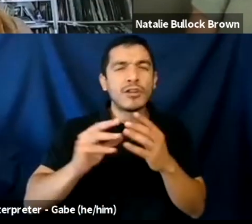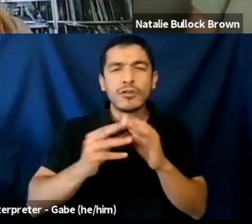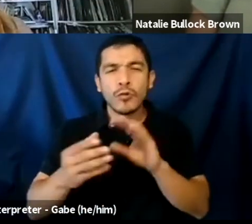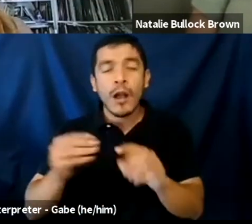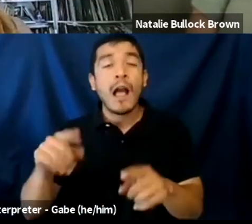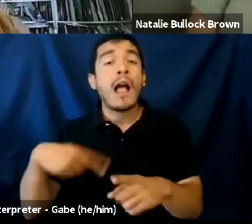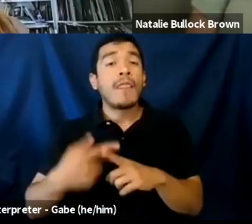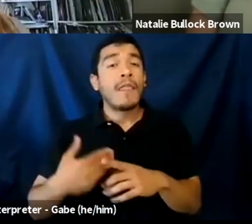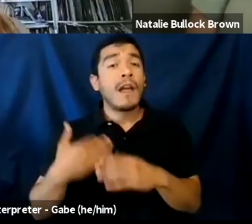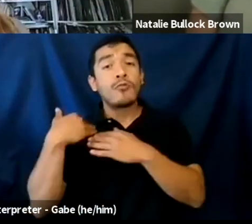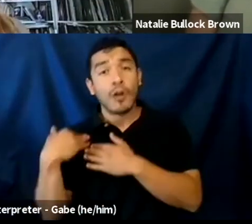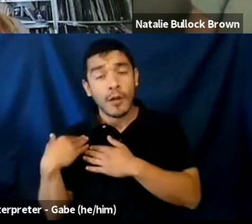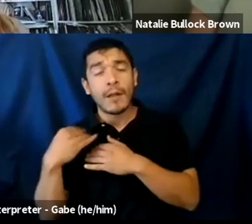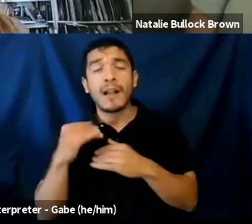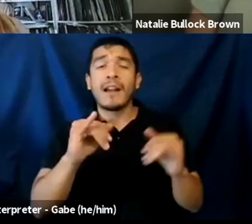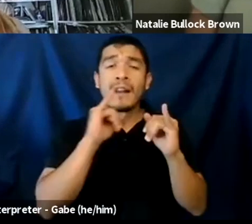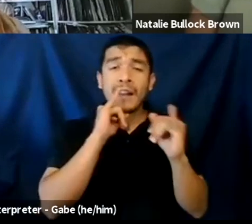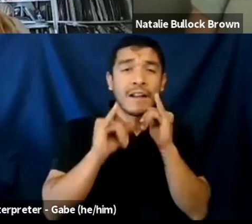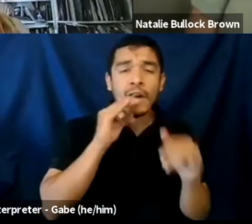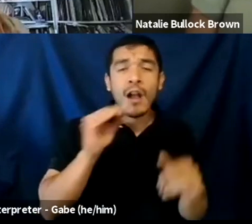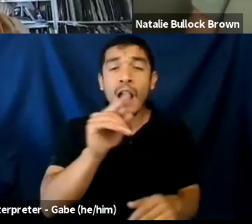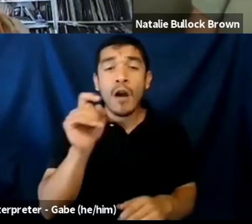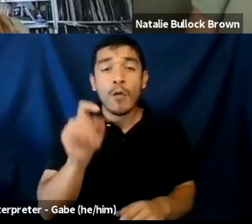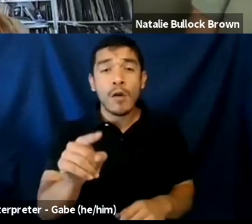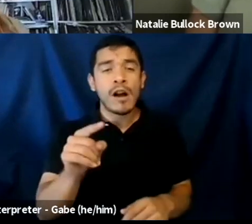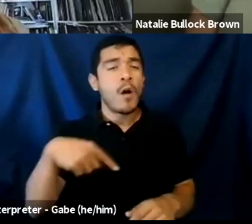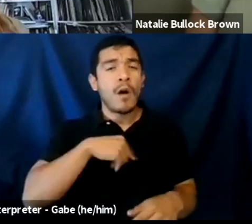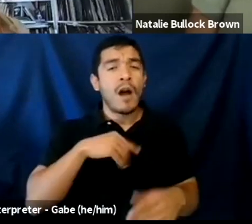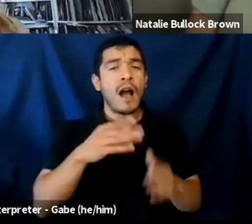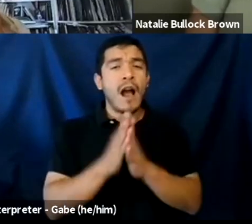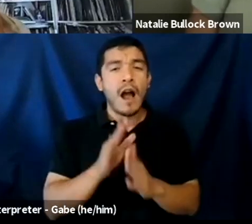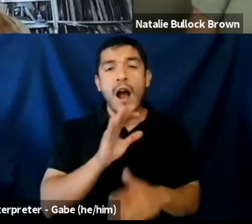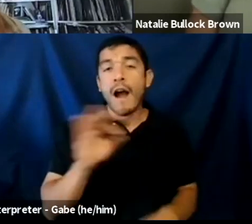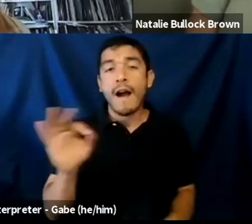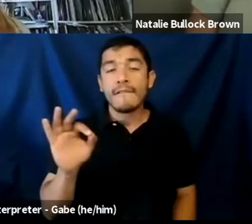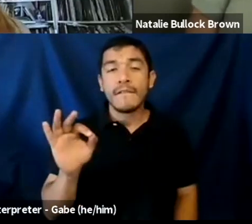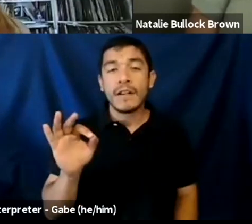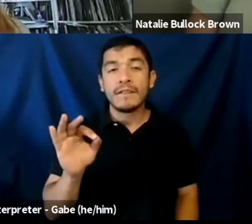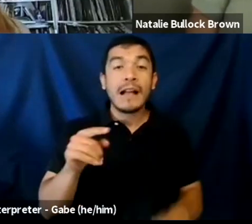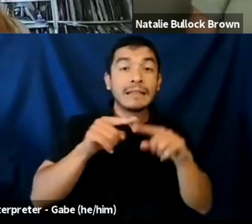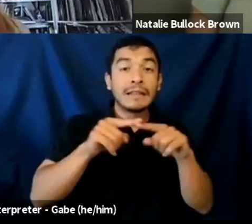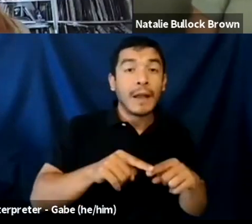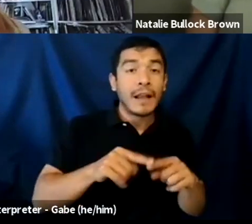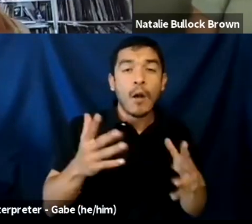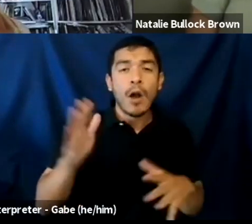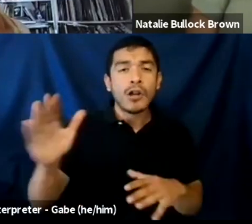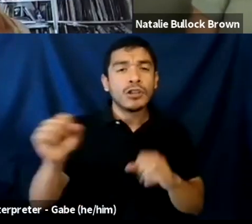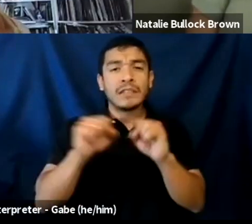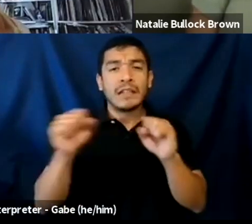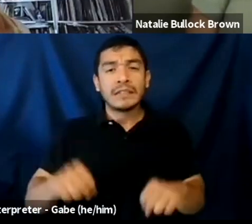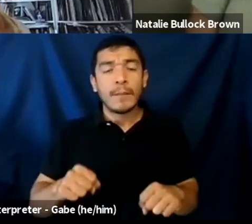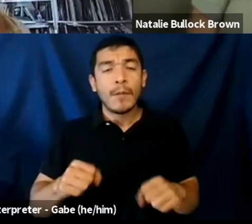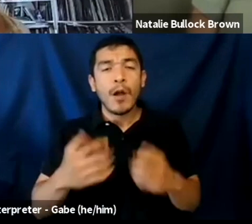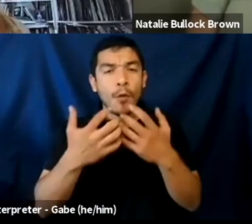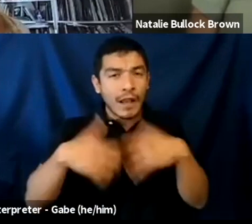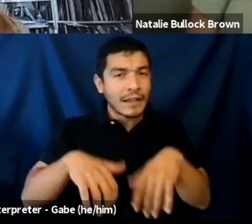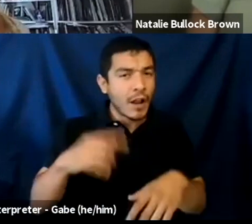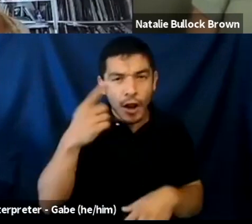interviews and questions that we're asking of, depending on what the systemic sort of breakdown is. And so,